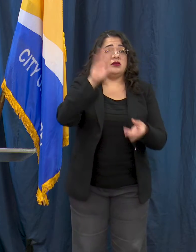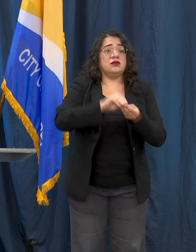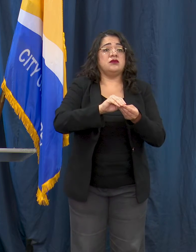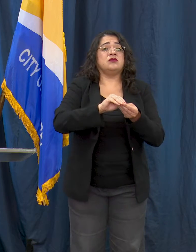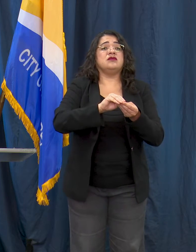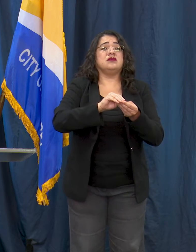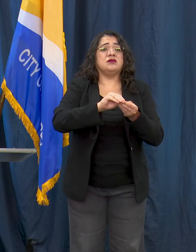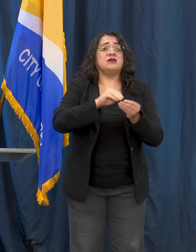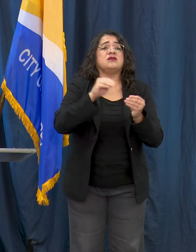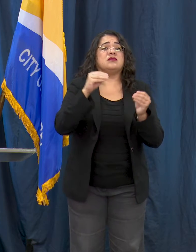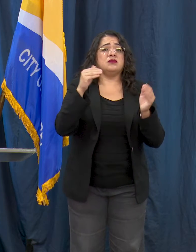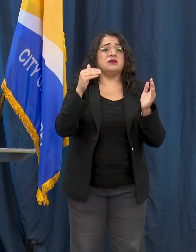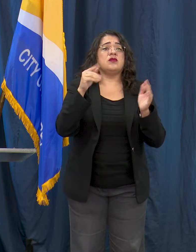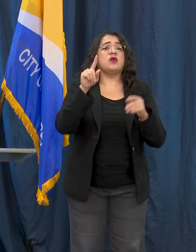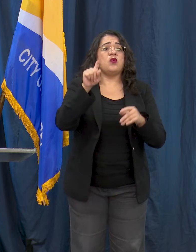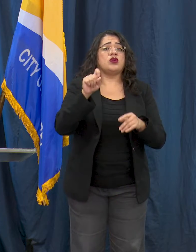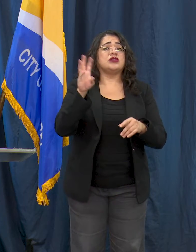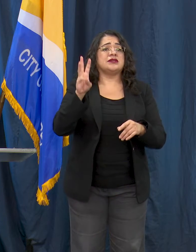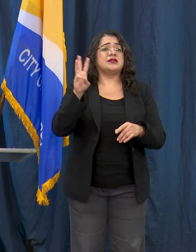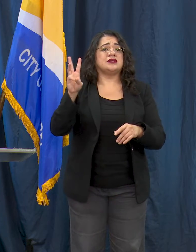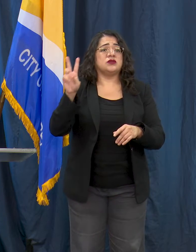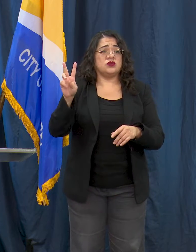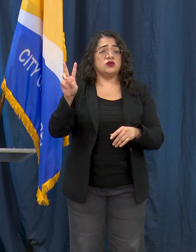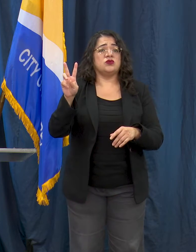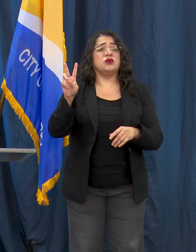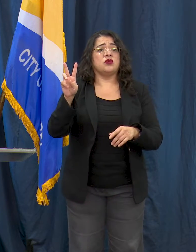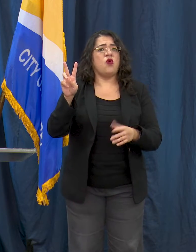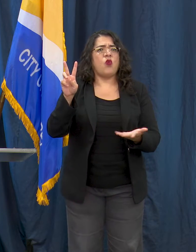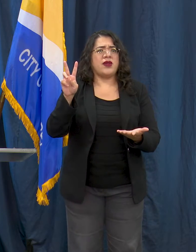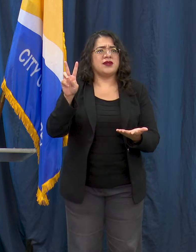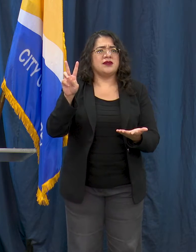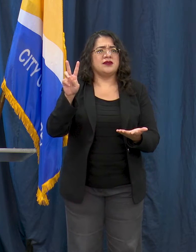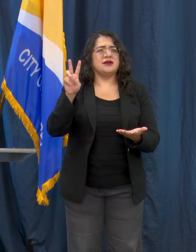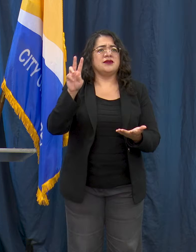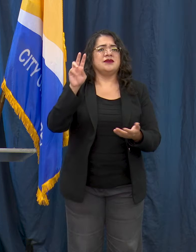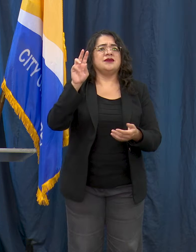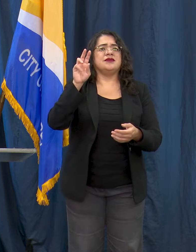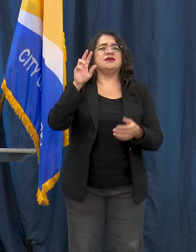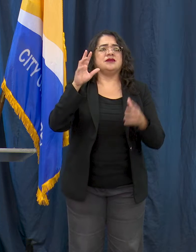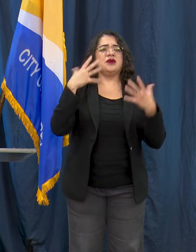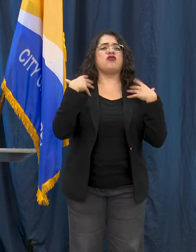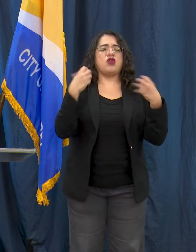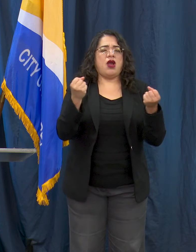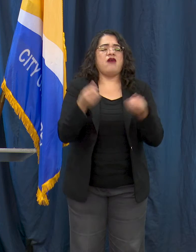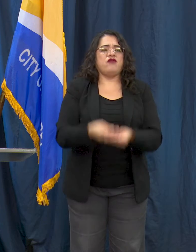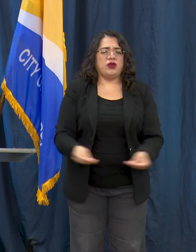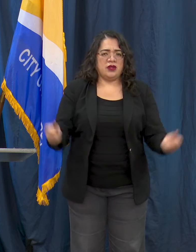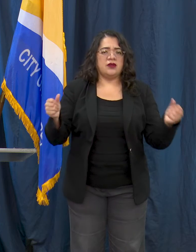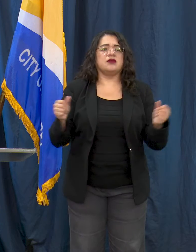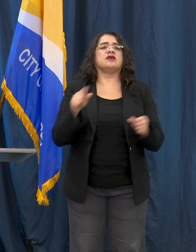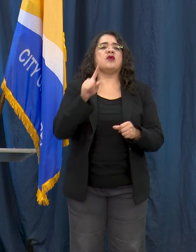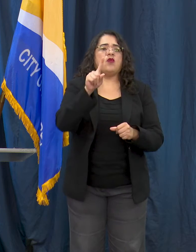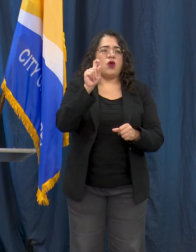mark, for deaths within our city. About three-quarters of those deaths are associated with long-term